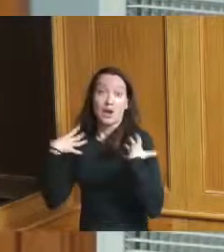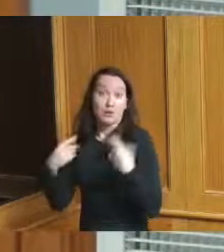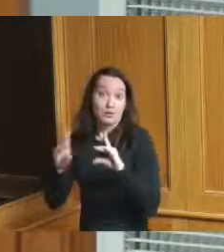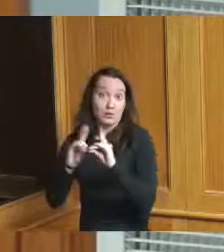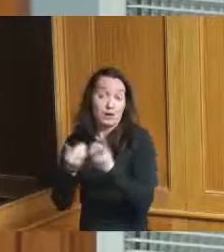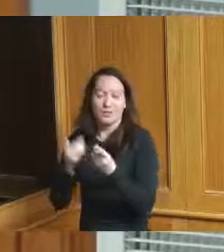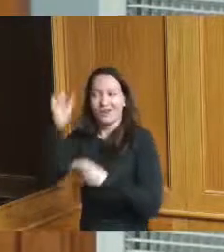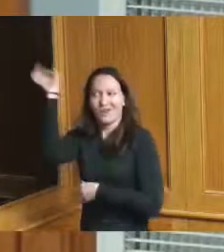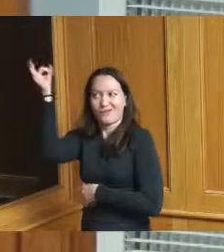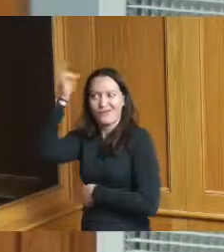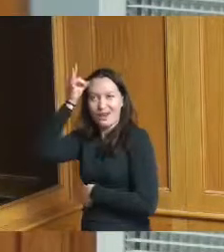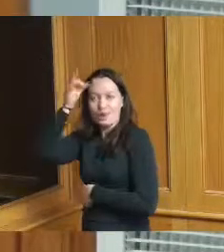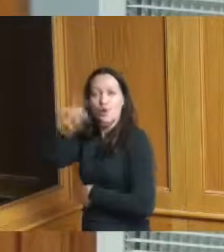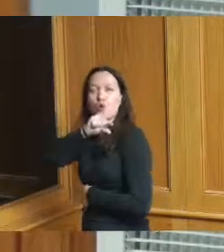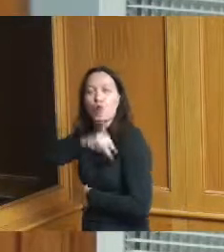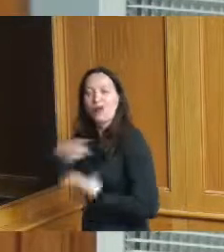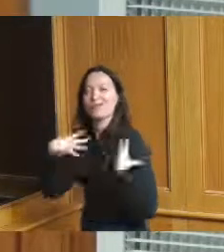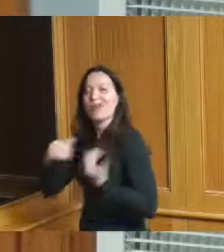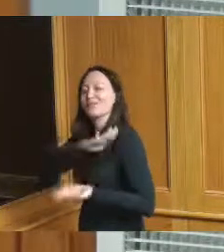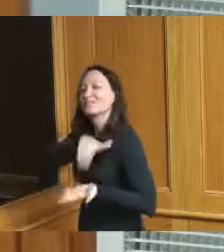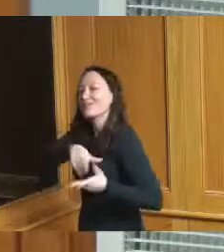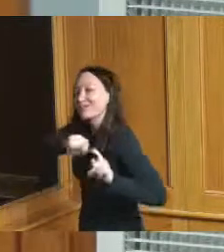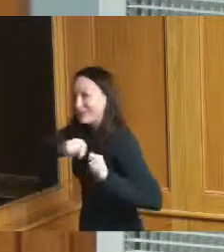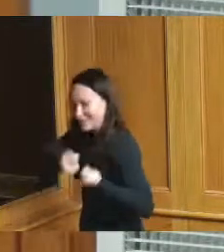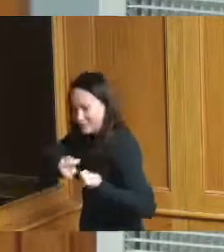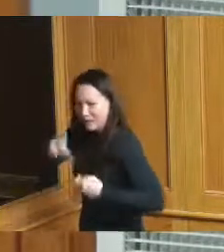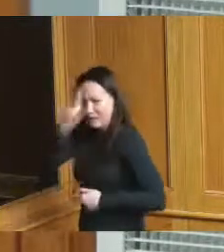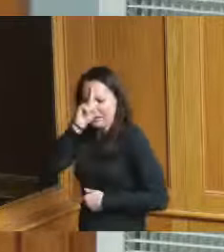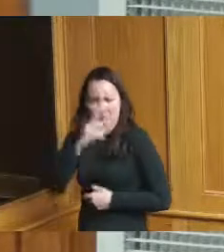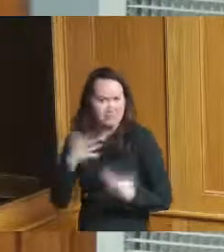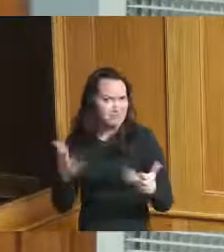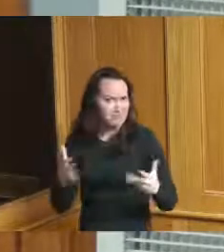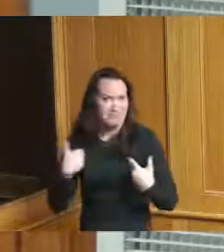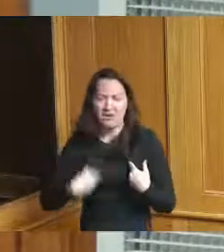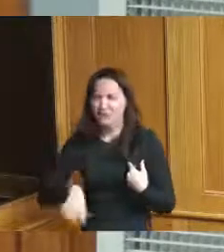qualified health center team so they already have I think six or seven federally qualified